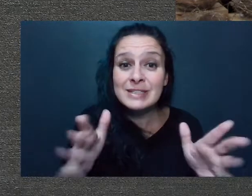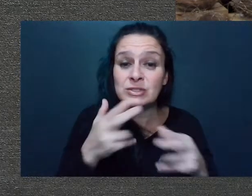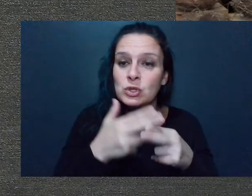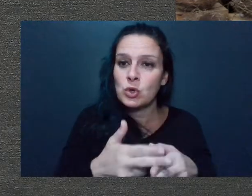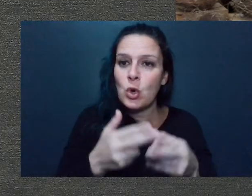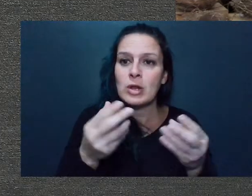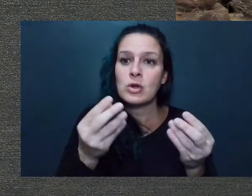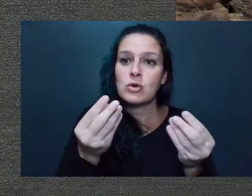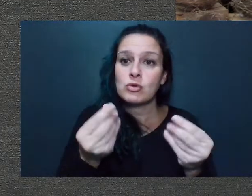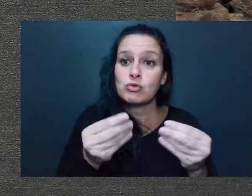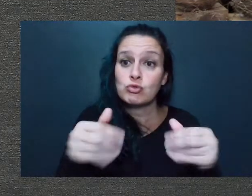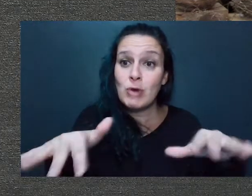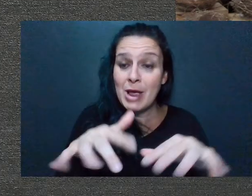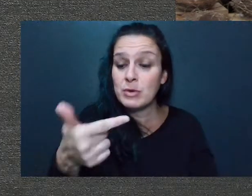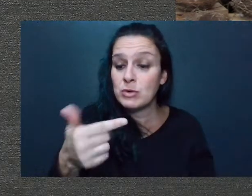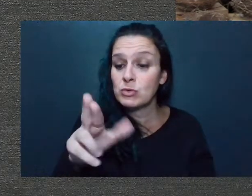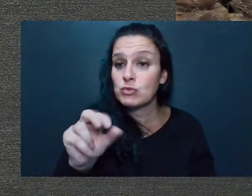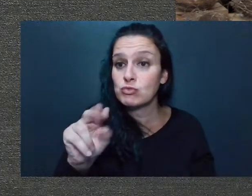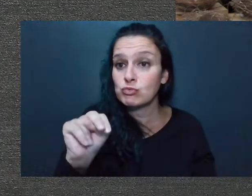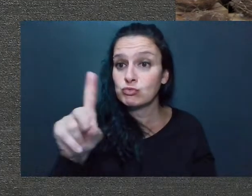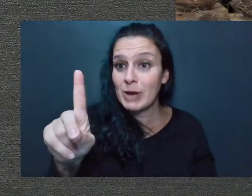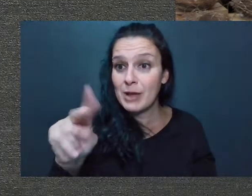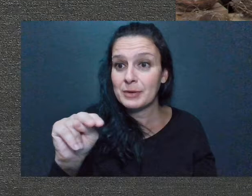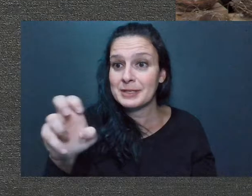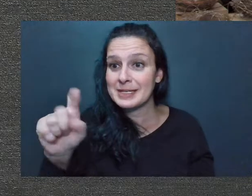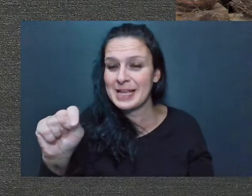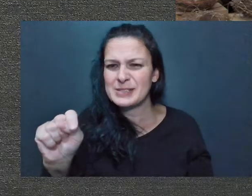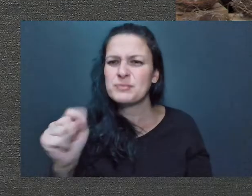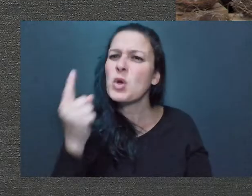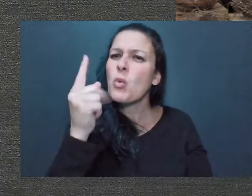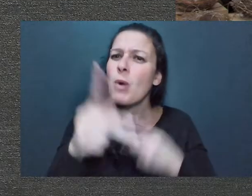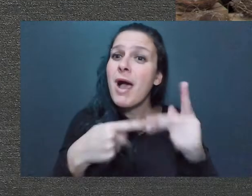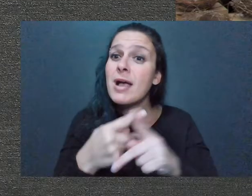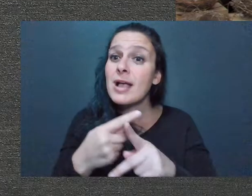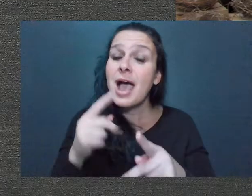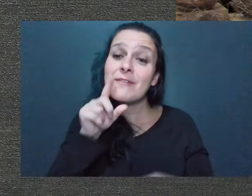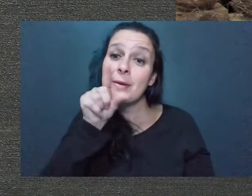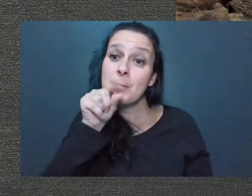That's called a ground nest and ducks use ground nests.